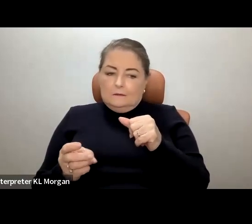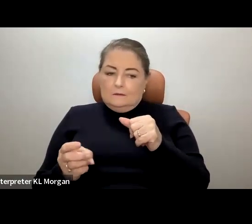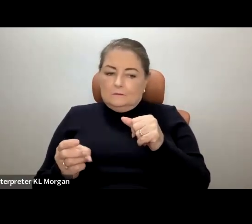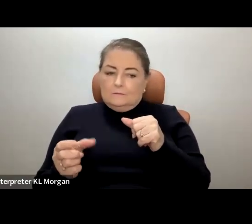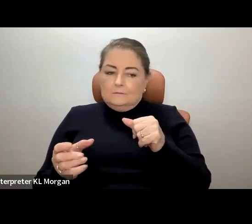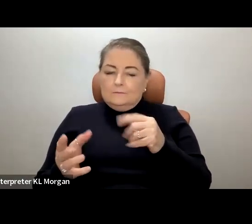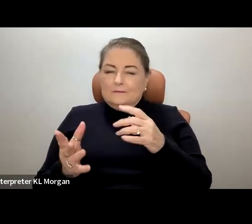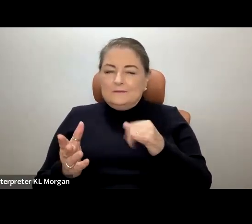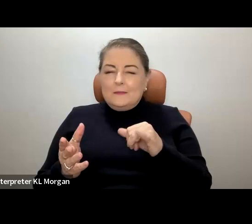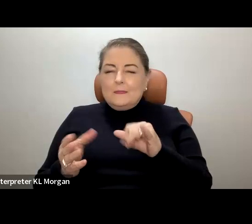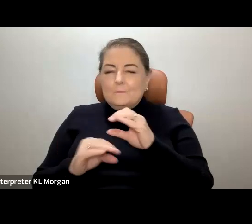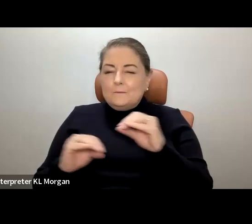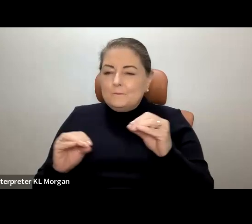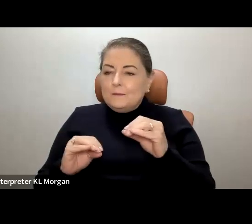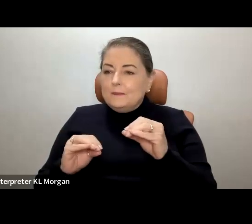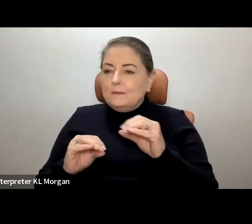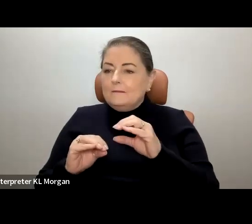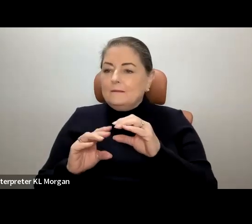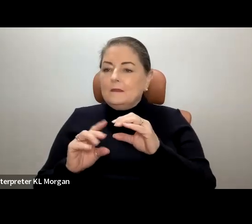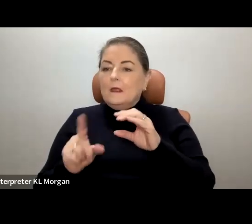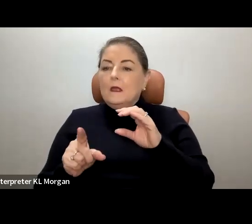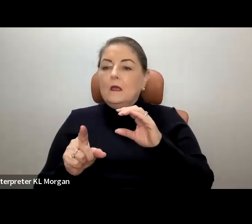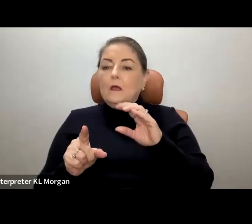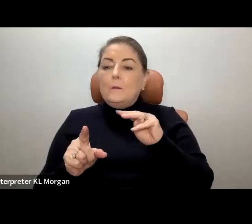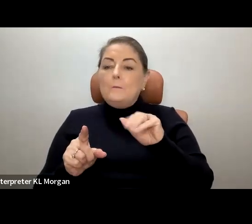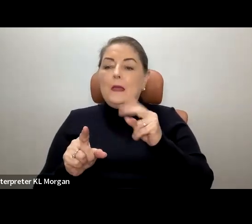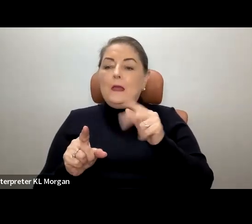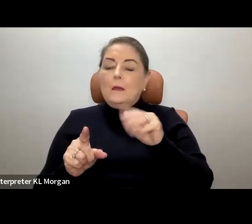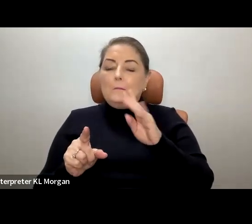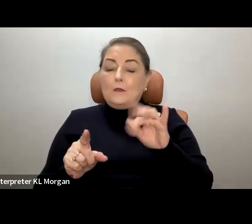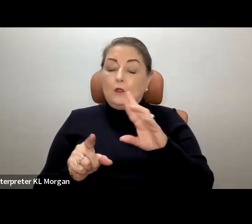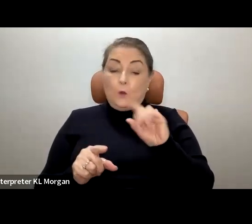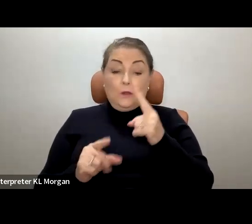So no one sees that score, but the person who is uploading the